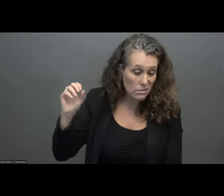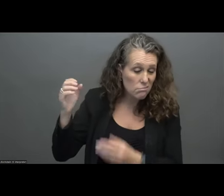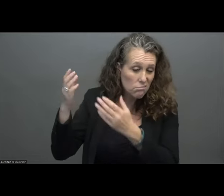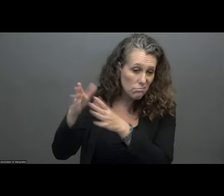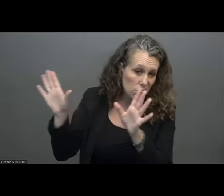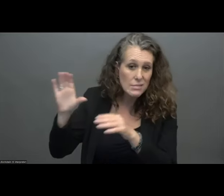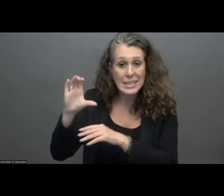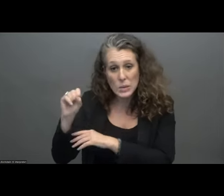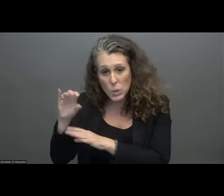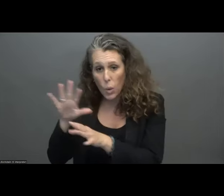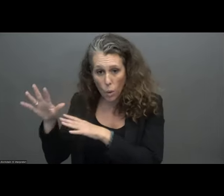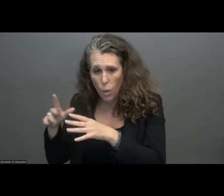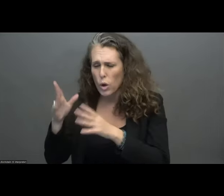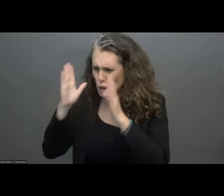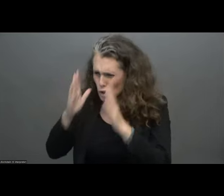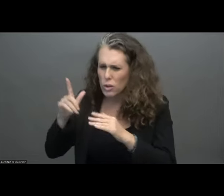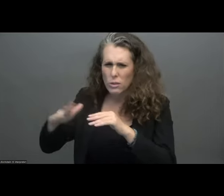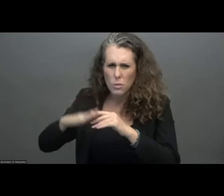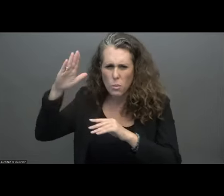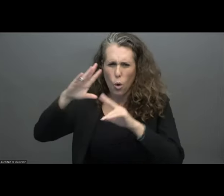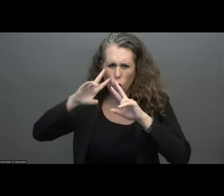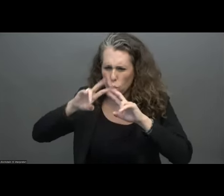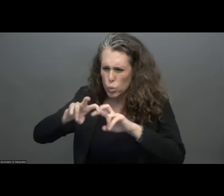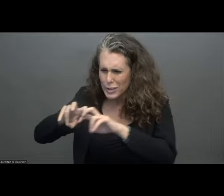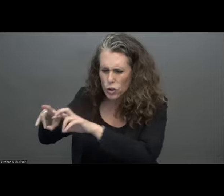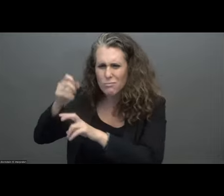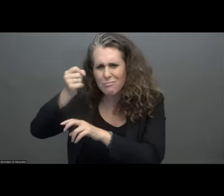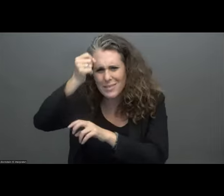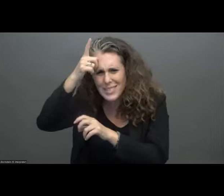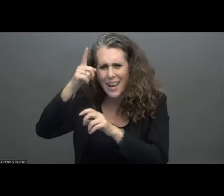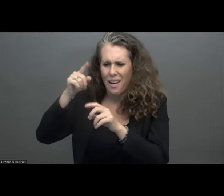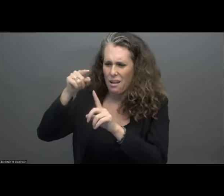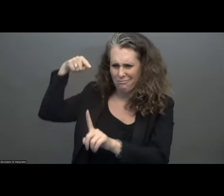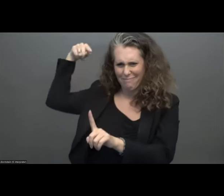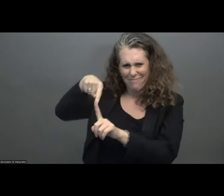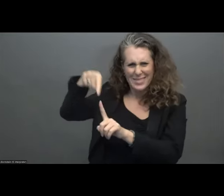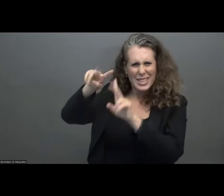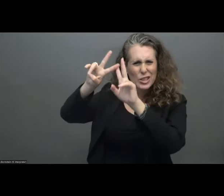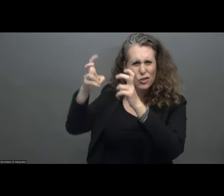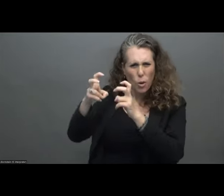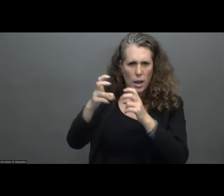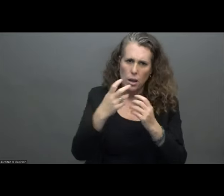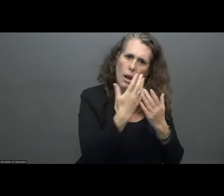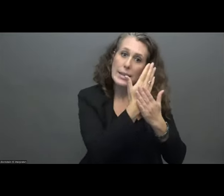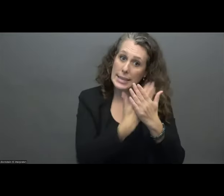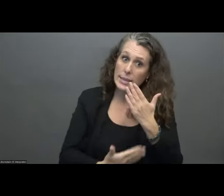surplus, dude is a taxpayer 16:13:19 probably much longer time I caught